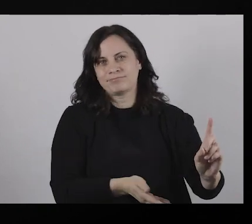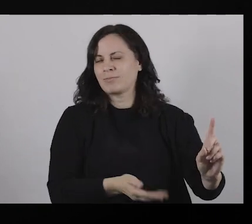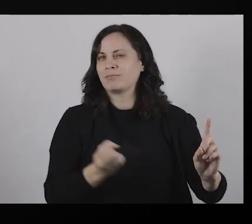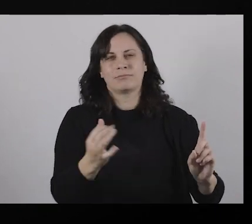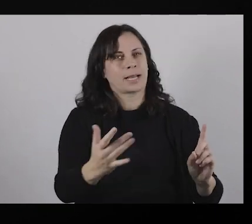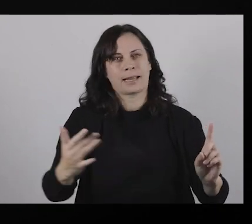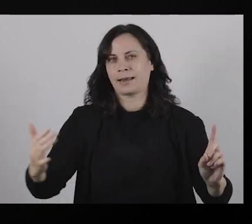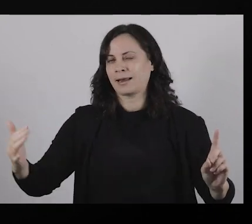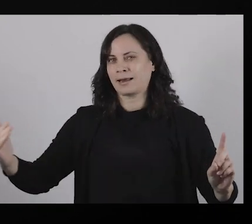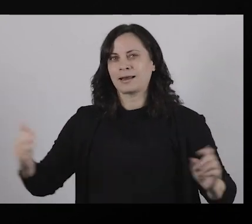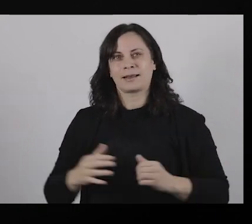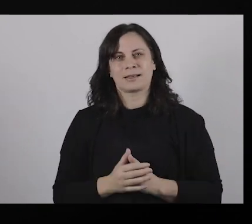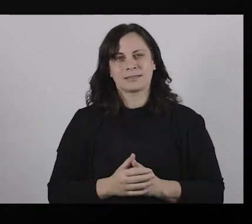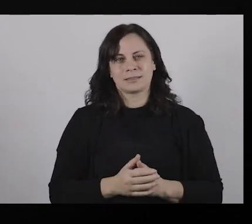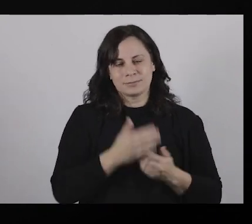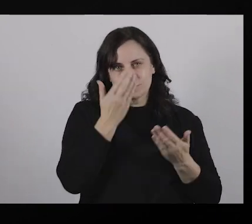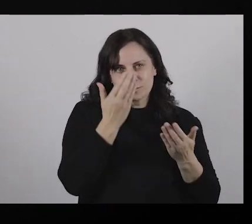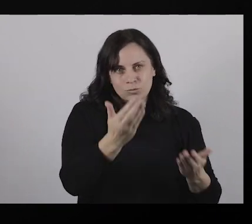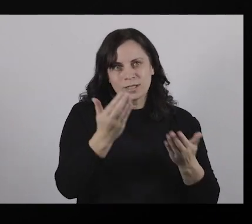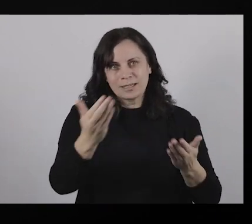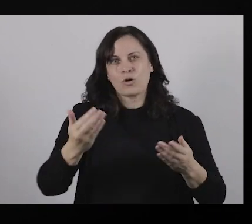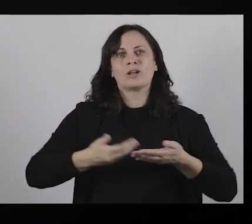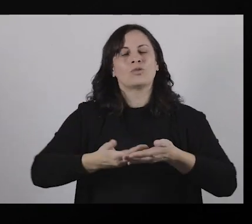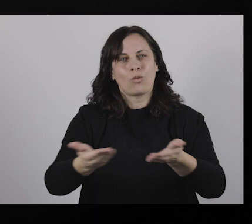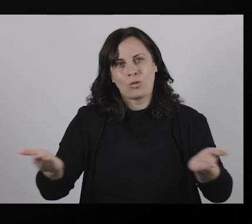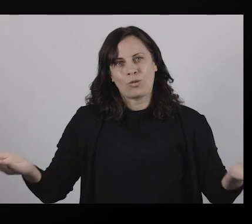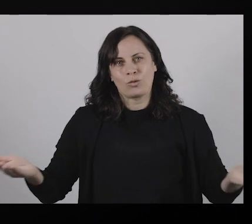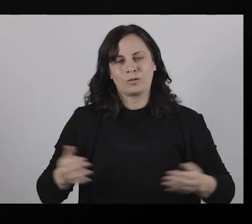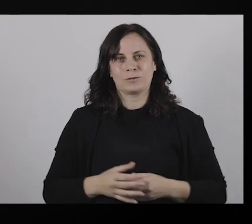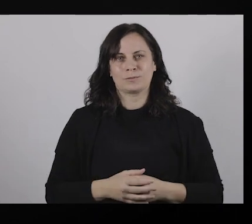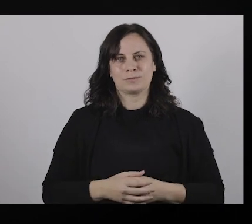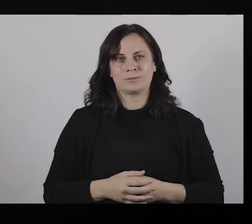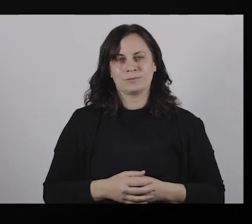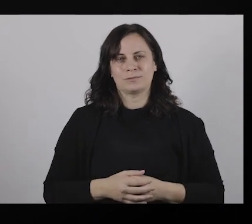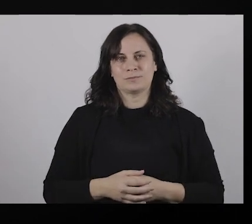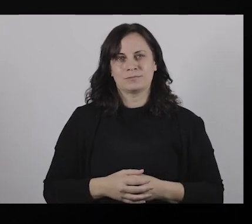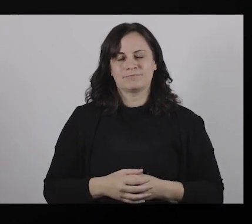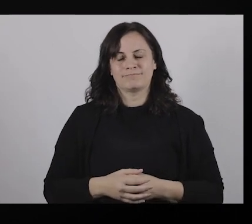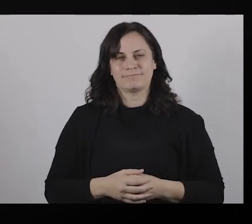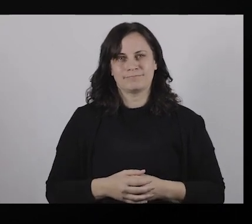He was but one of many, and therefore, we acknowledge and remember you all.